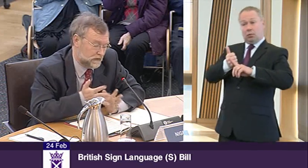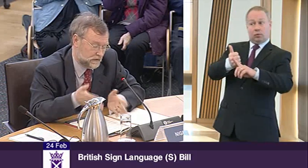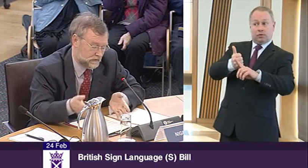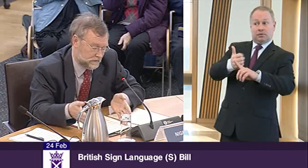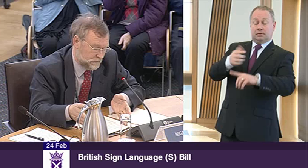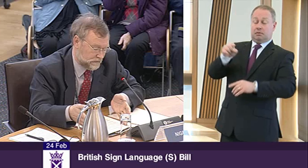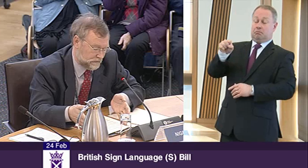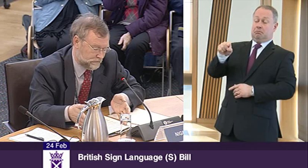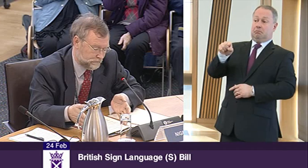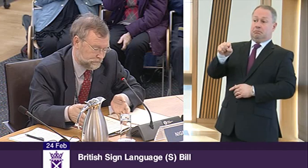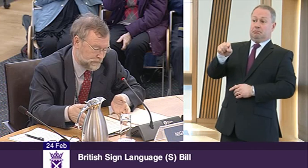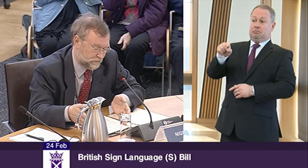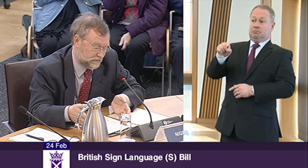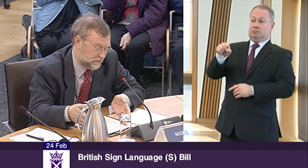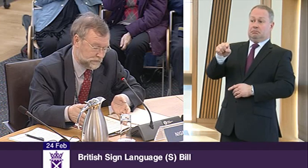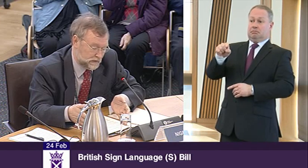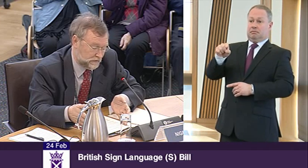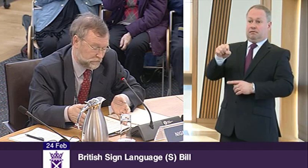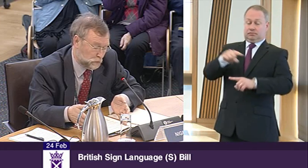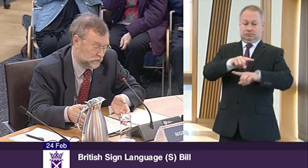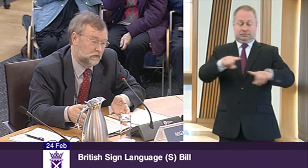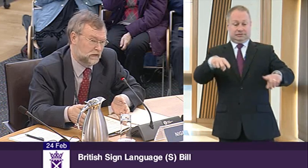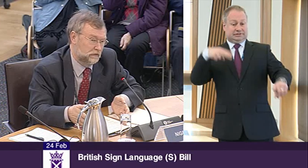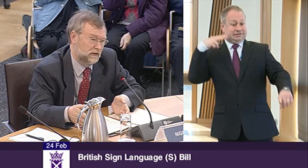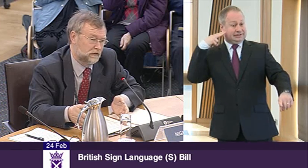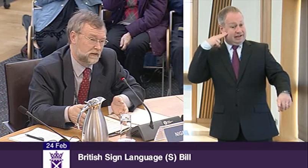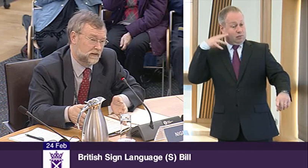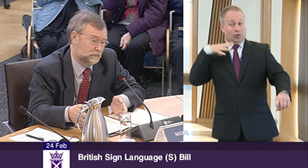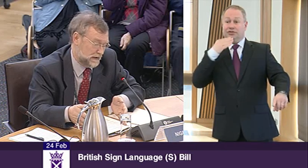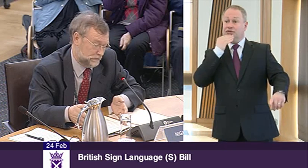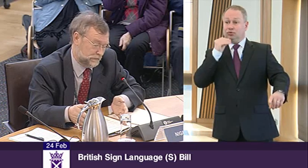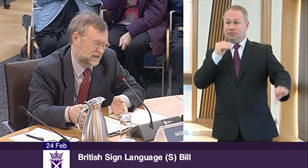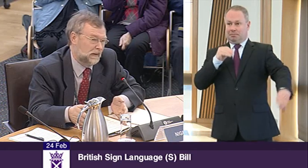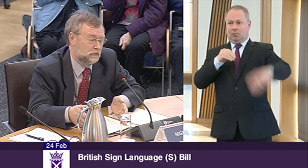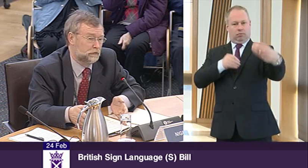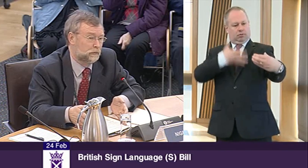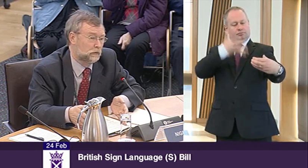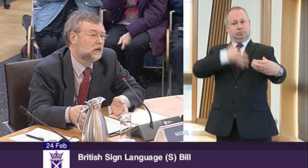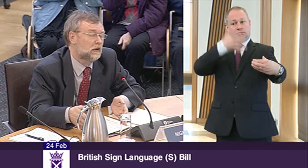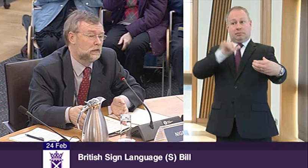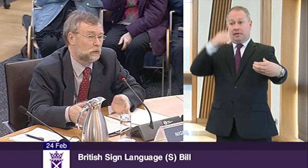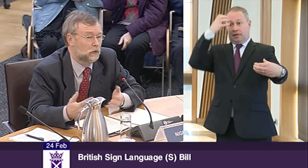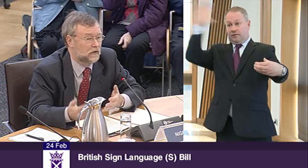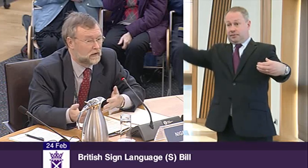for members of deaf communities who want to use such facilities—perhaps towards smart